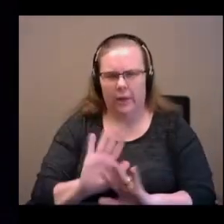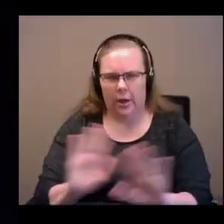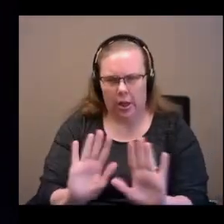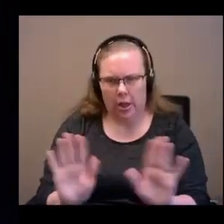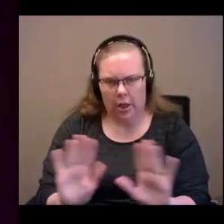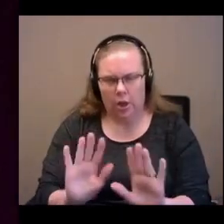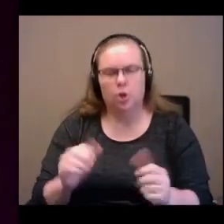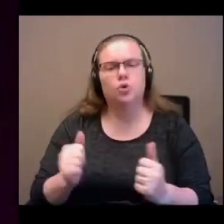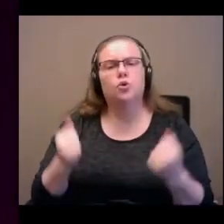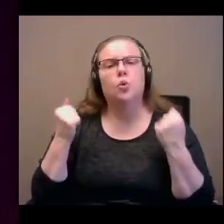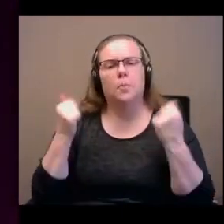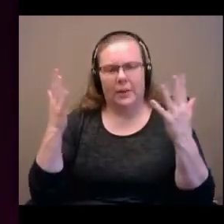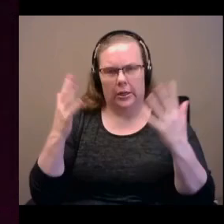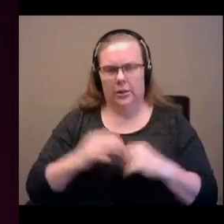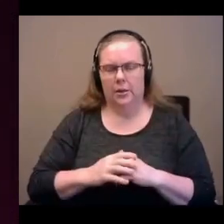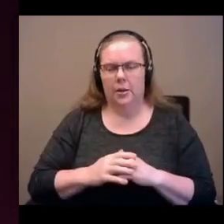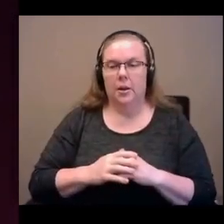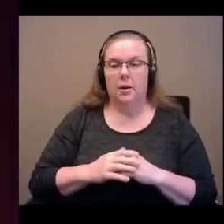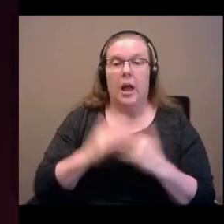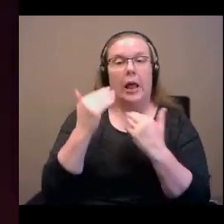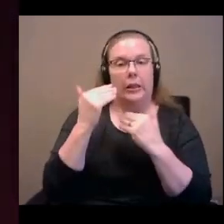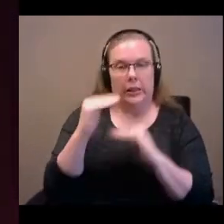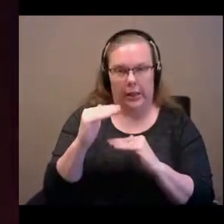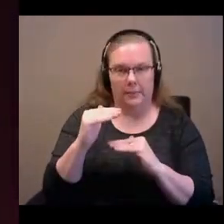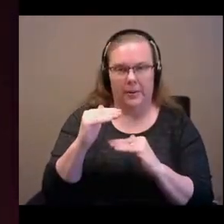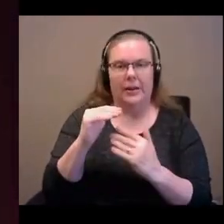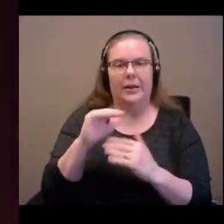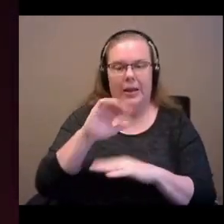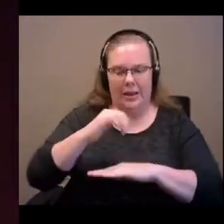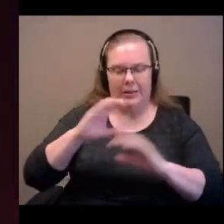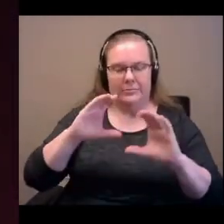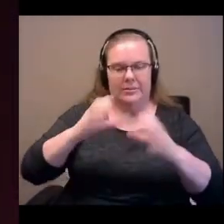limited set of options, that’s manageable. Let me ask you one more question. Some of the more